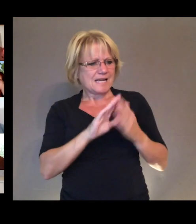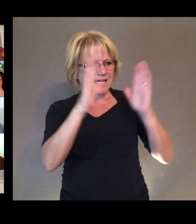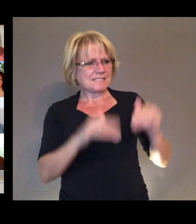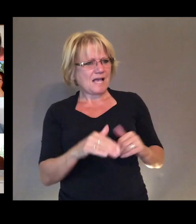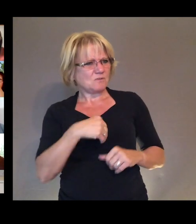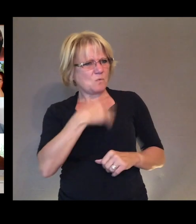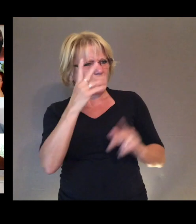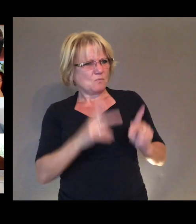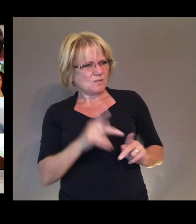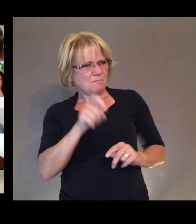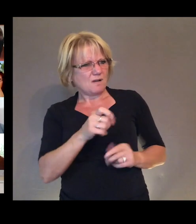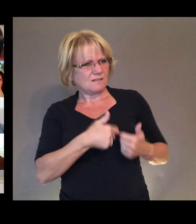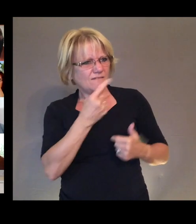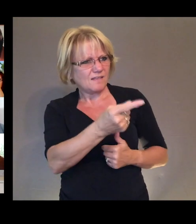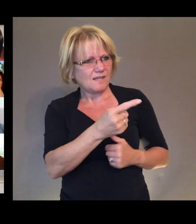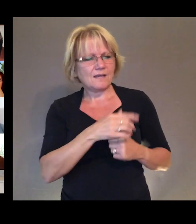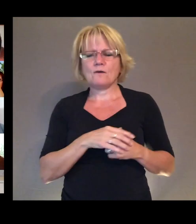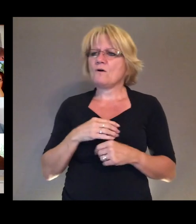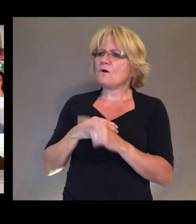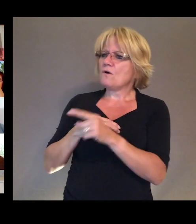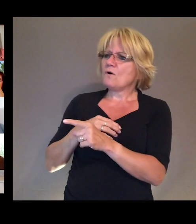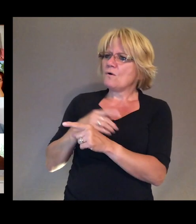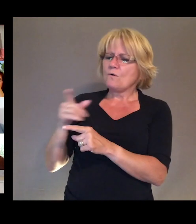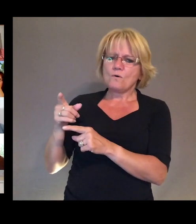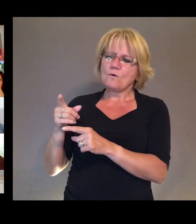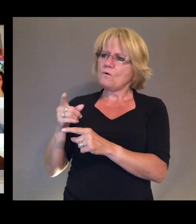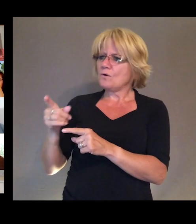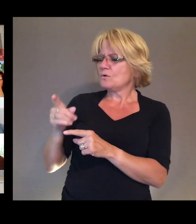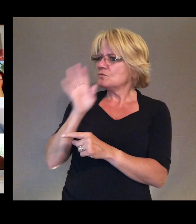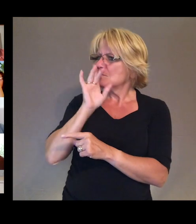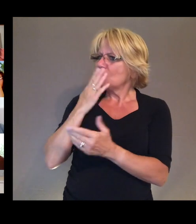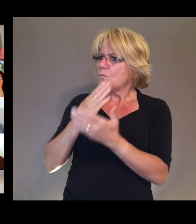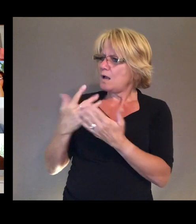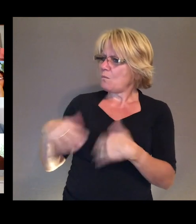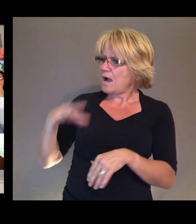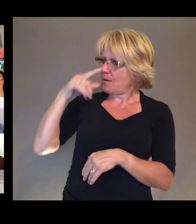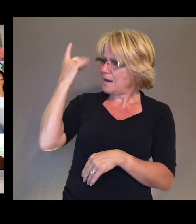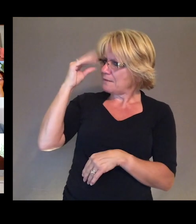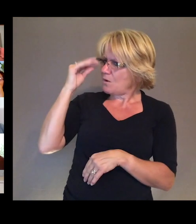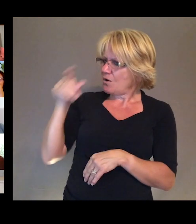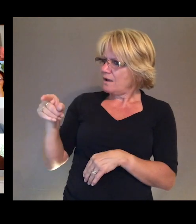or, "Oh, you know, you're so well spoken for a black way." You're then assigning a value to the color